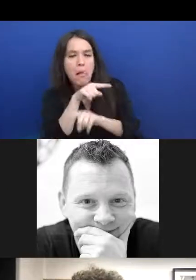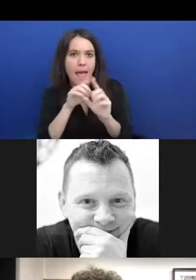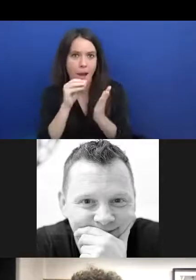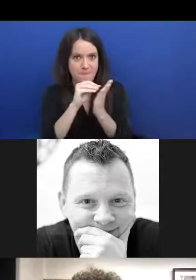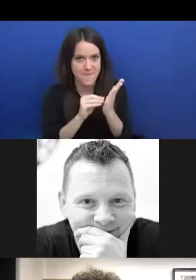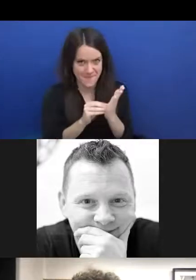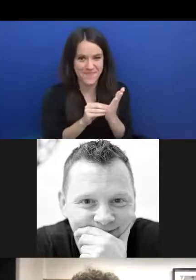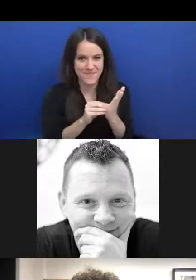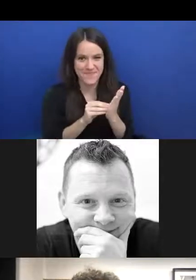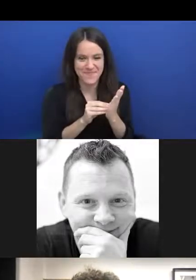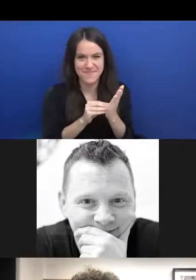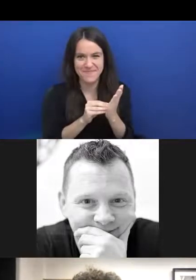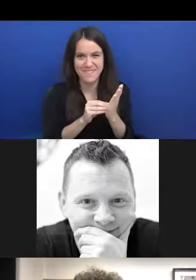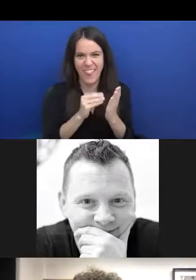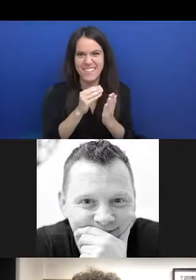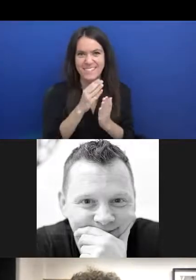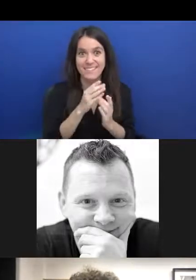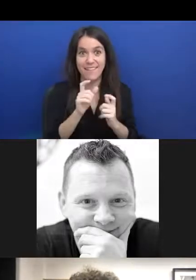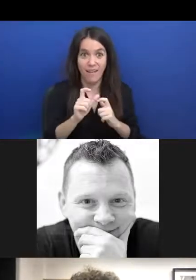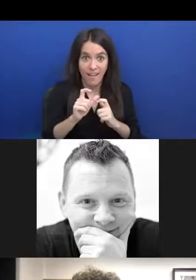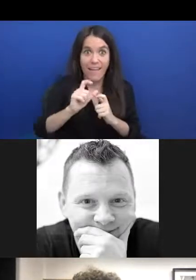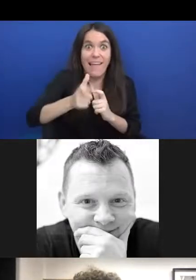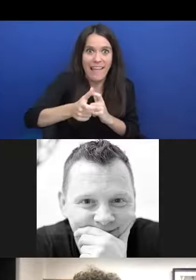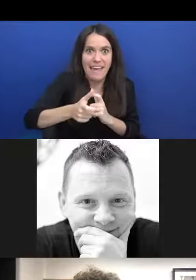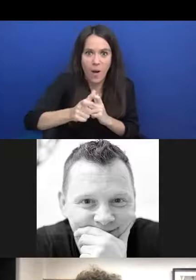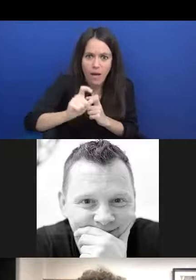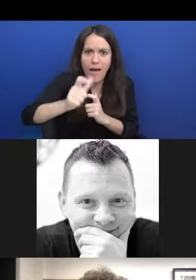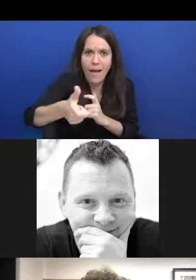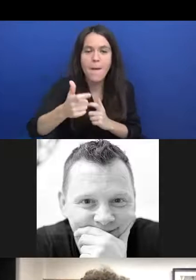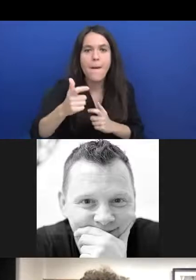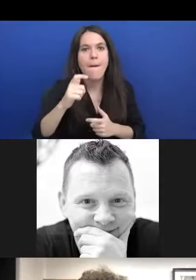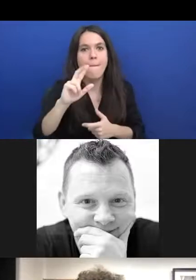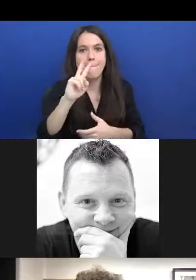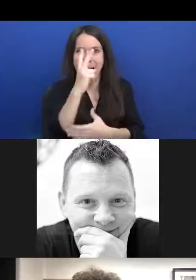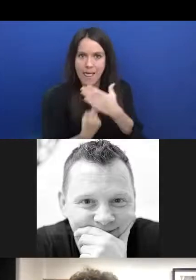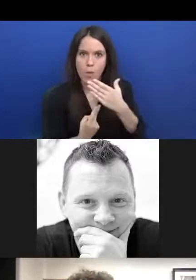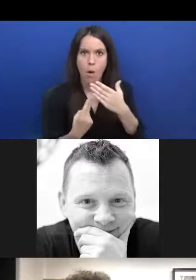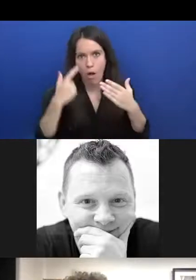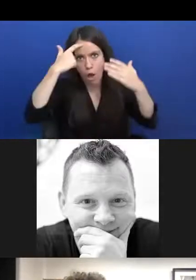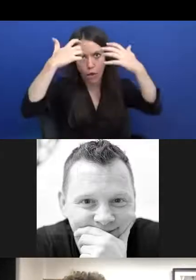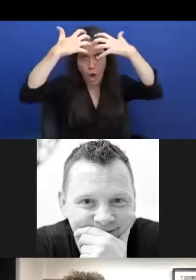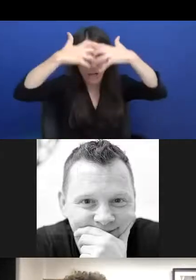that kind of thing now I’m getting interested in bilingual cognition that might still be a bit of a niche area but I think a lot of people in